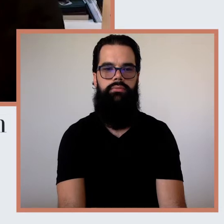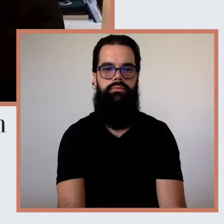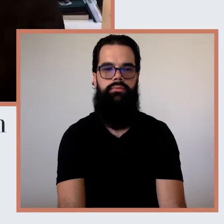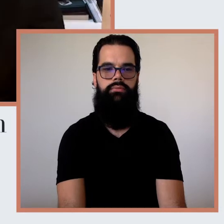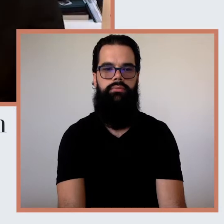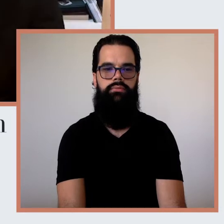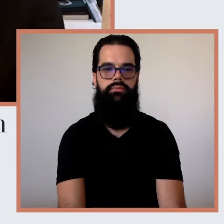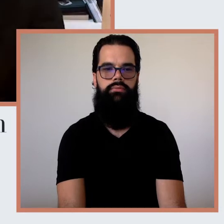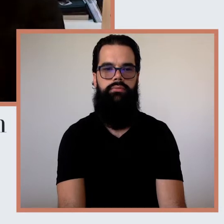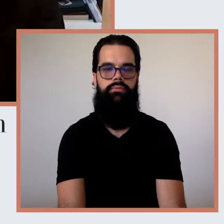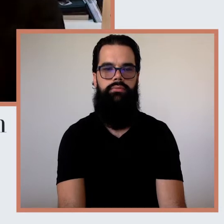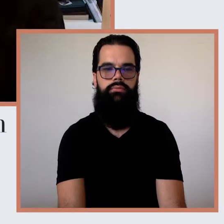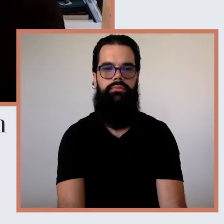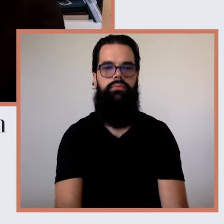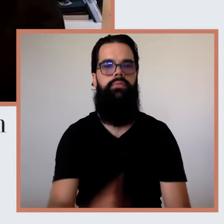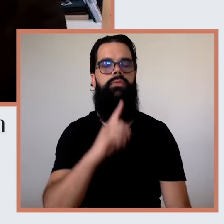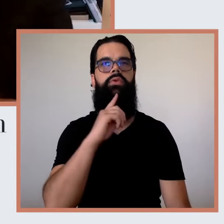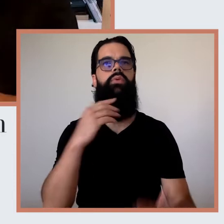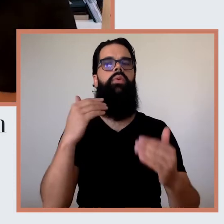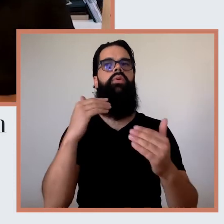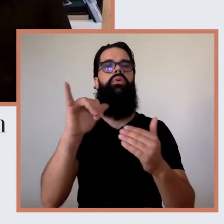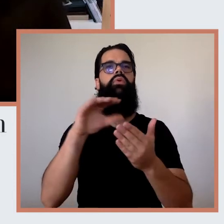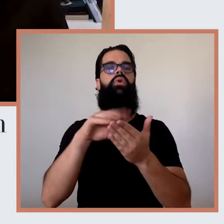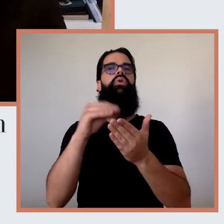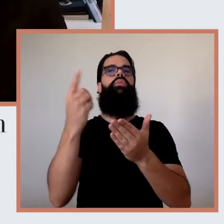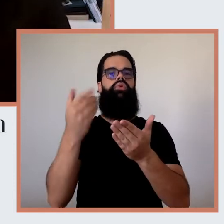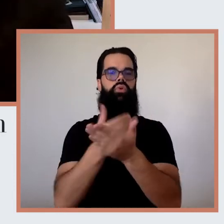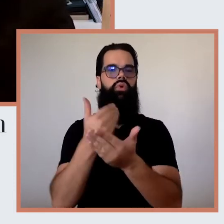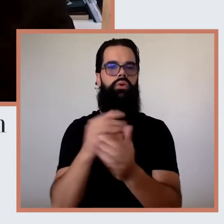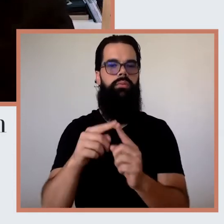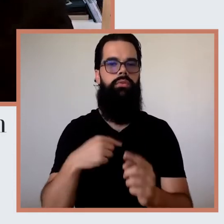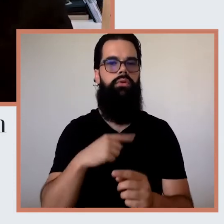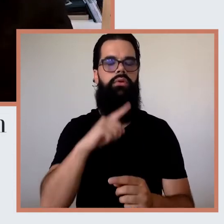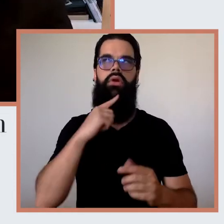it makes absolutely no sense. Wow, that's a learning experience for me right there.